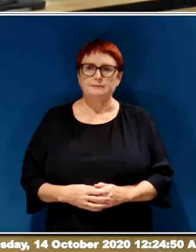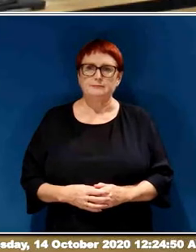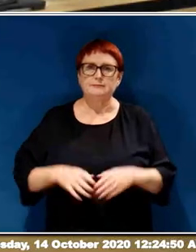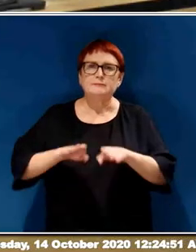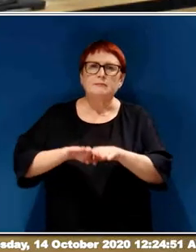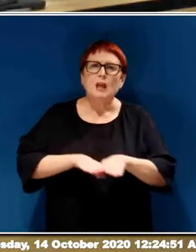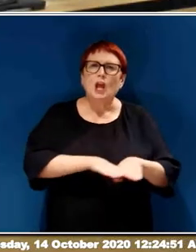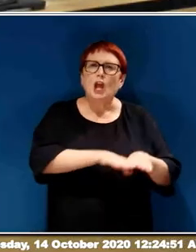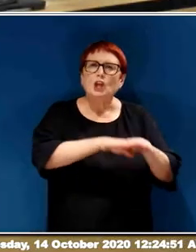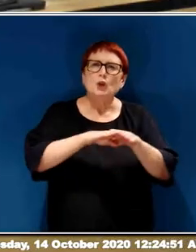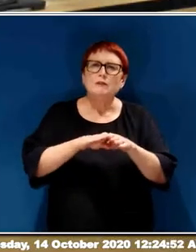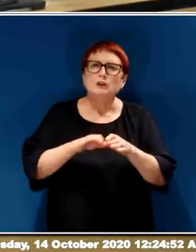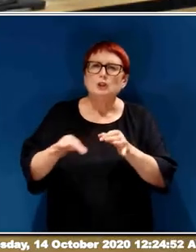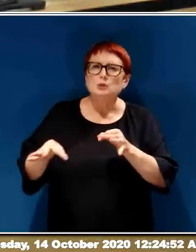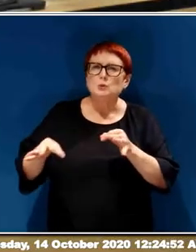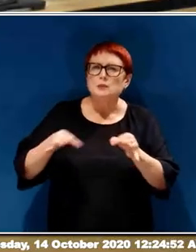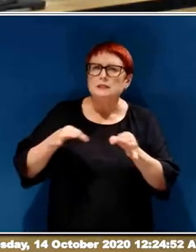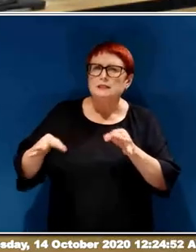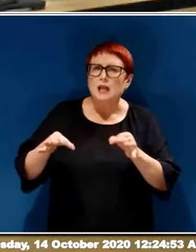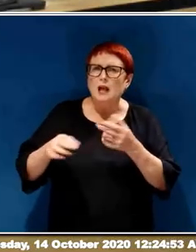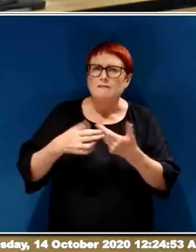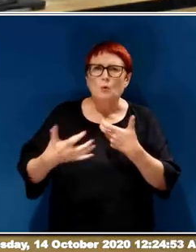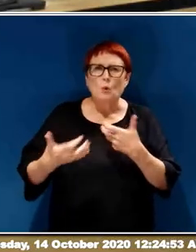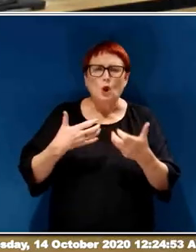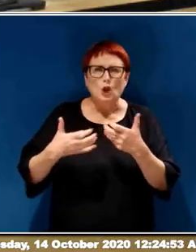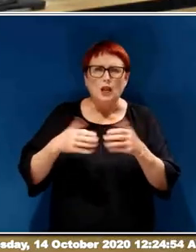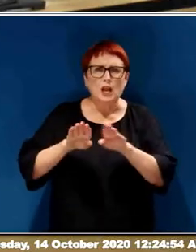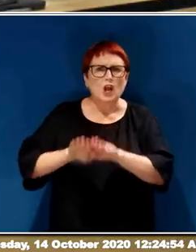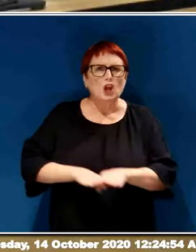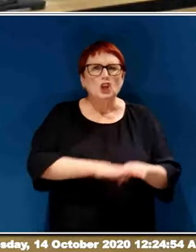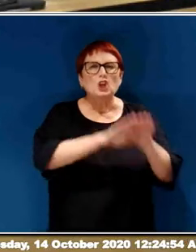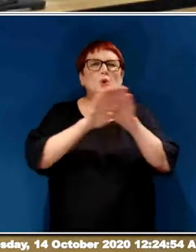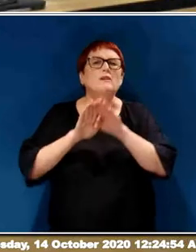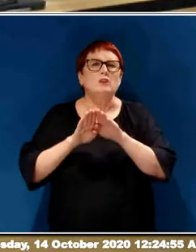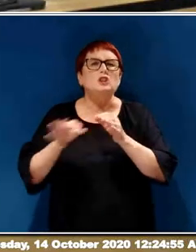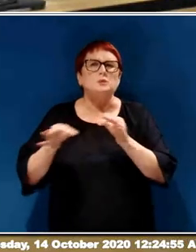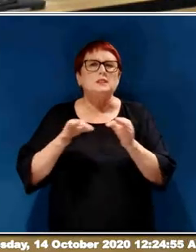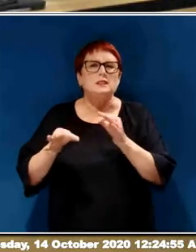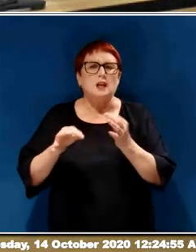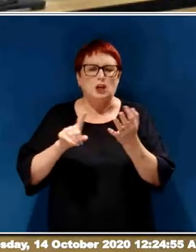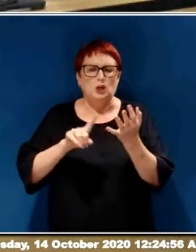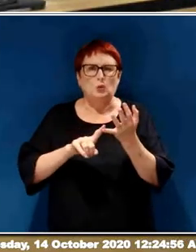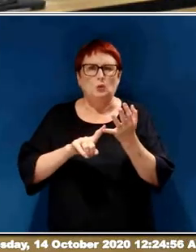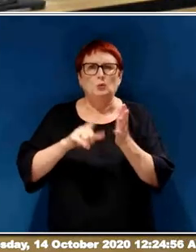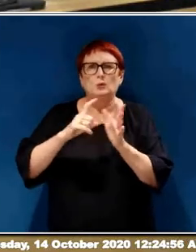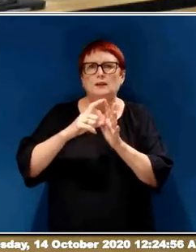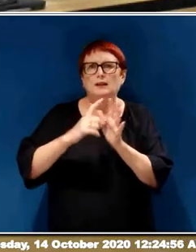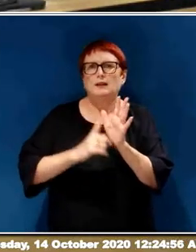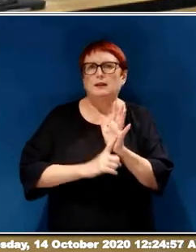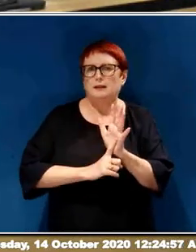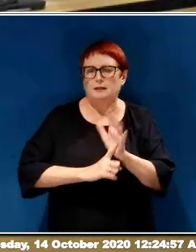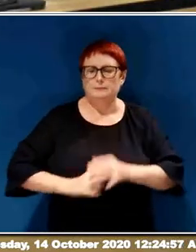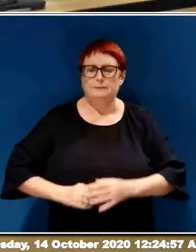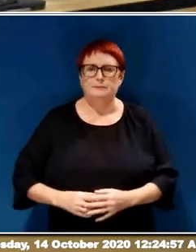Can you help us to understand what that is, in particular how it's different